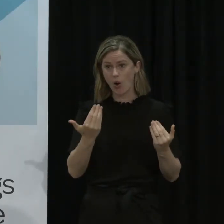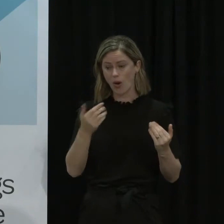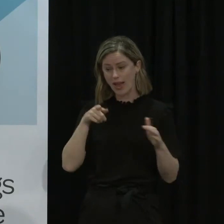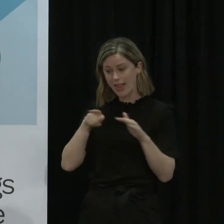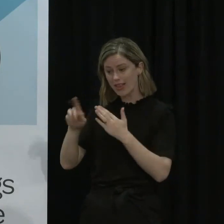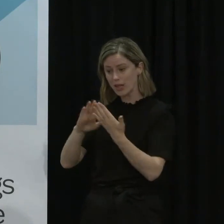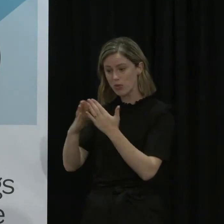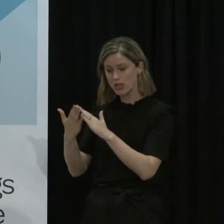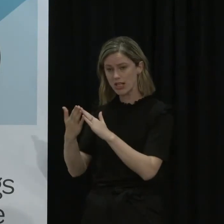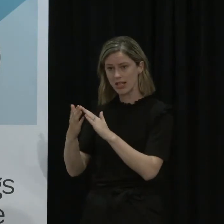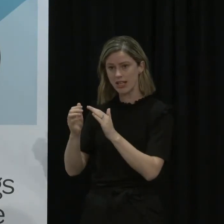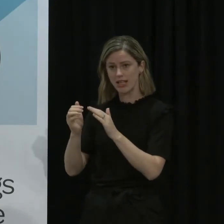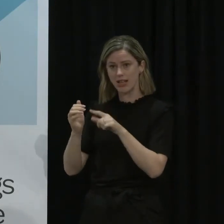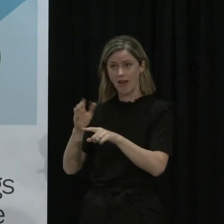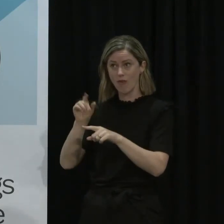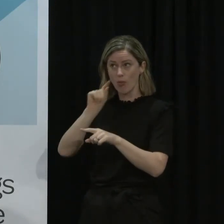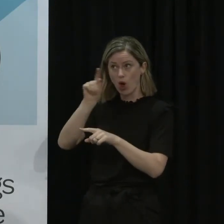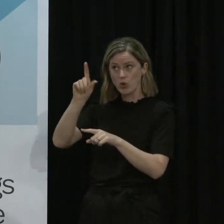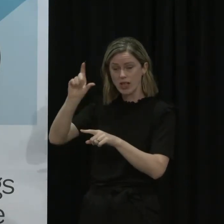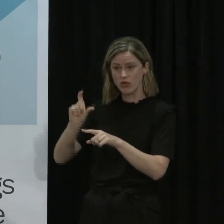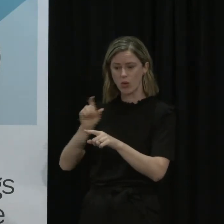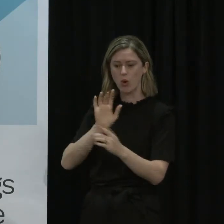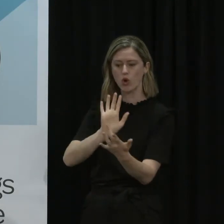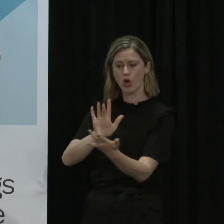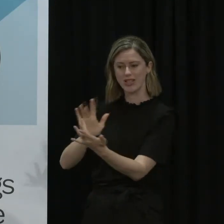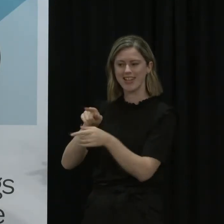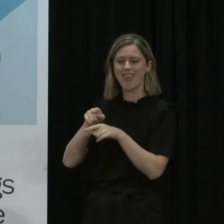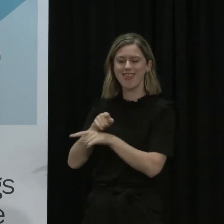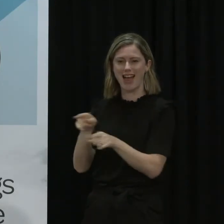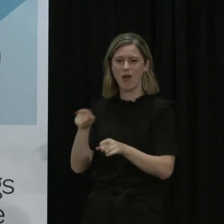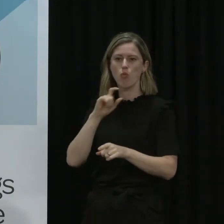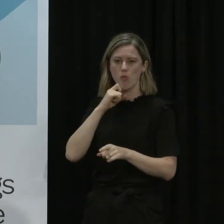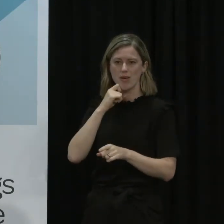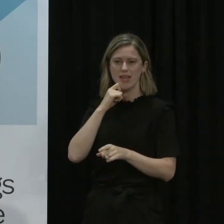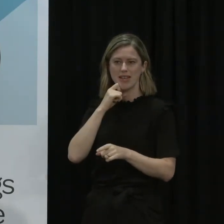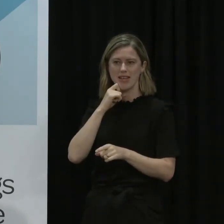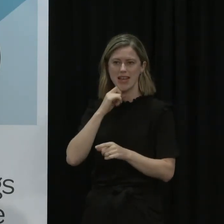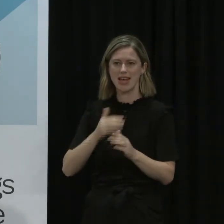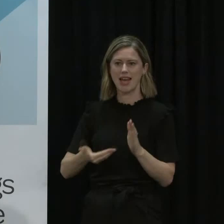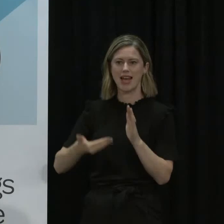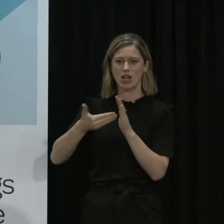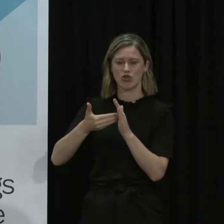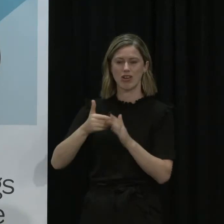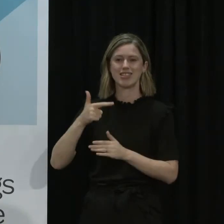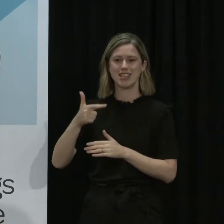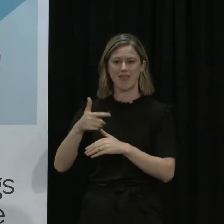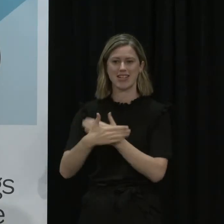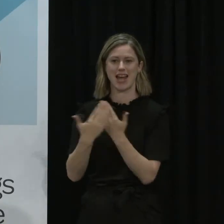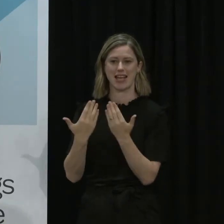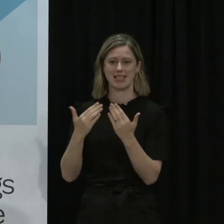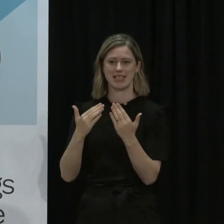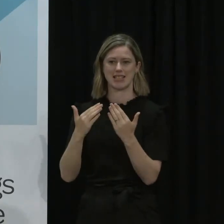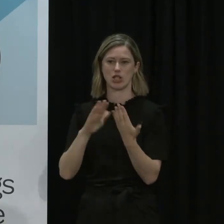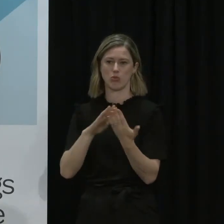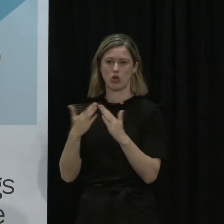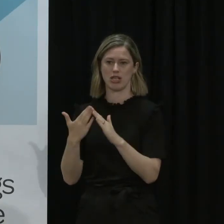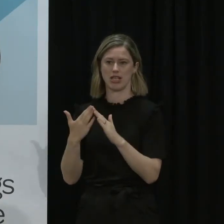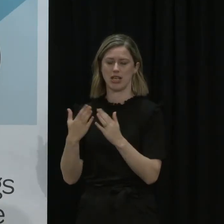day managed isolation period. Anyone who has lefted managed isolation and who is in the community who may have come